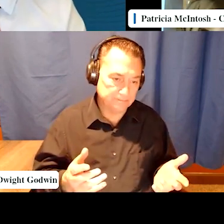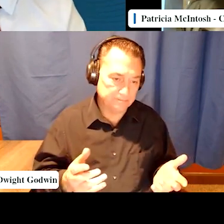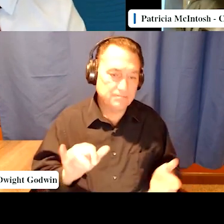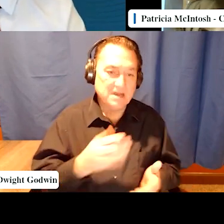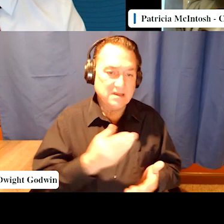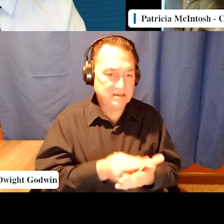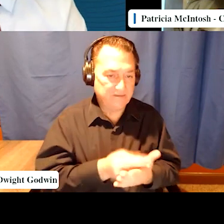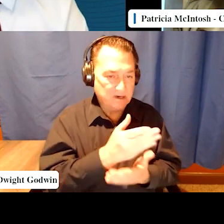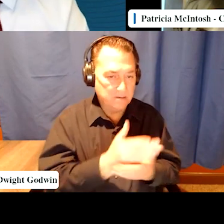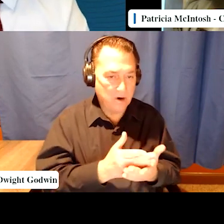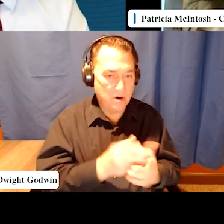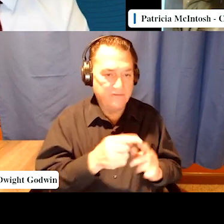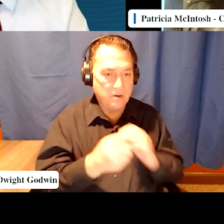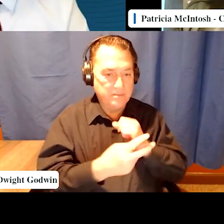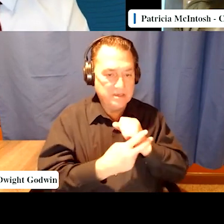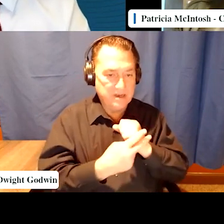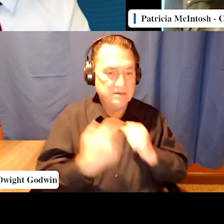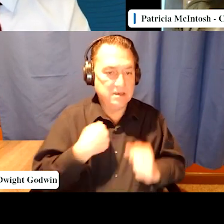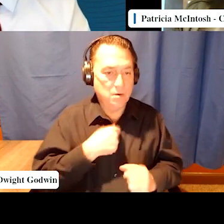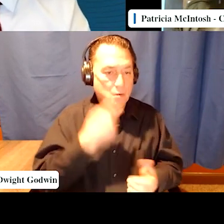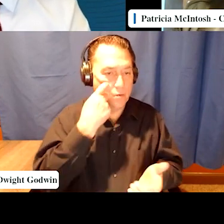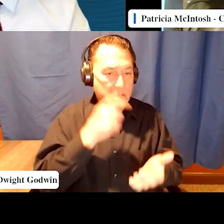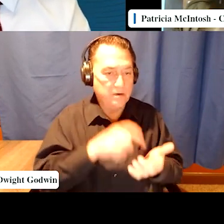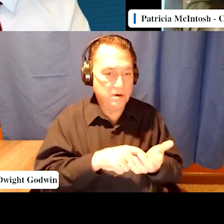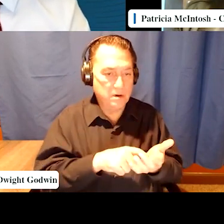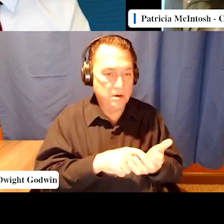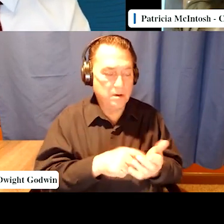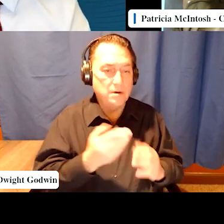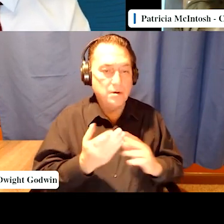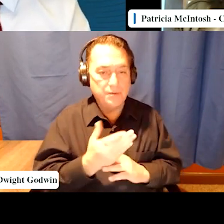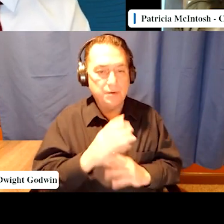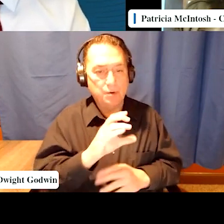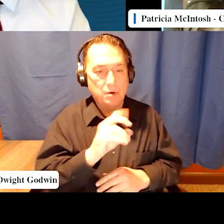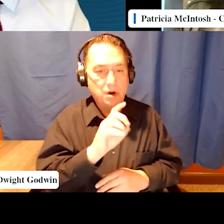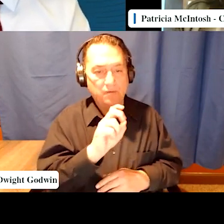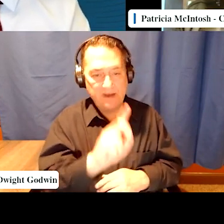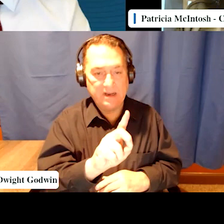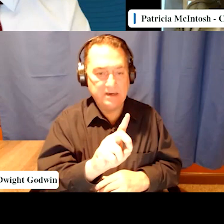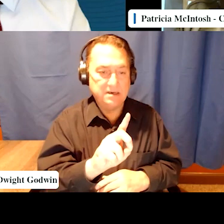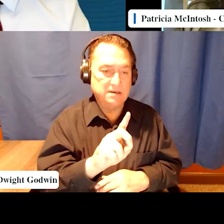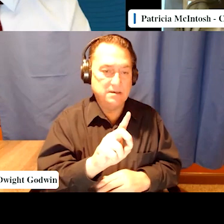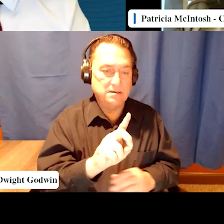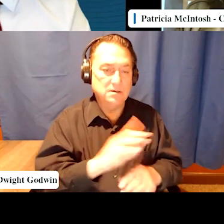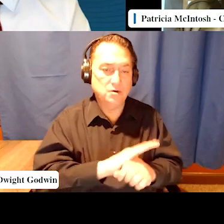it came from savings that we recognized through the COVID period when people were not seeking all the services that we were offering through the state,